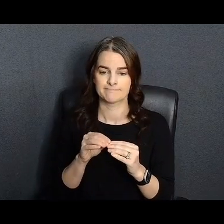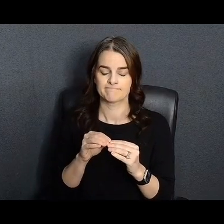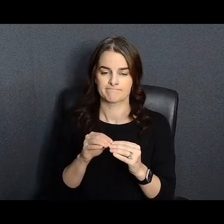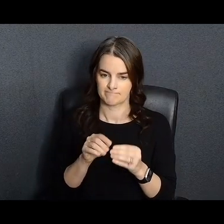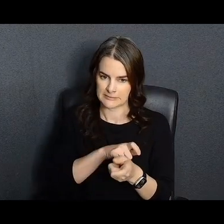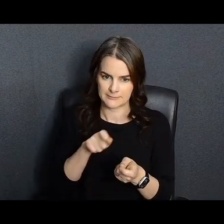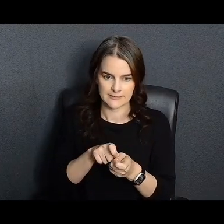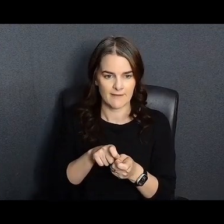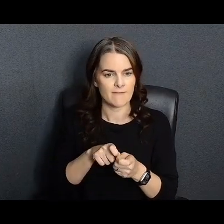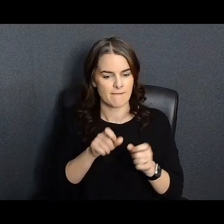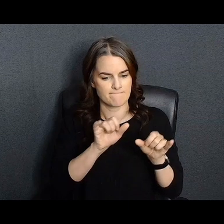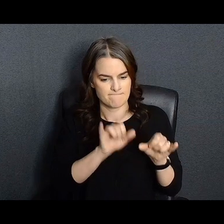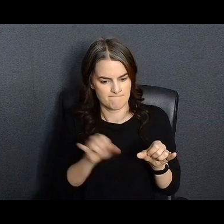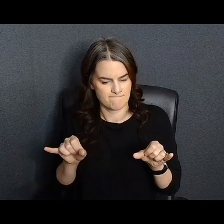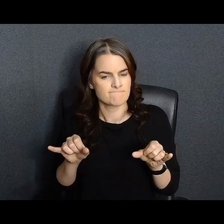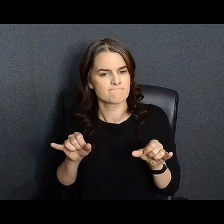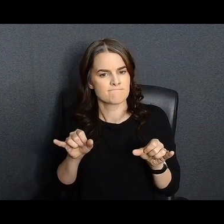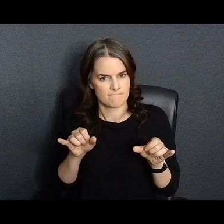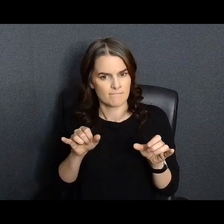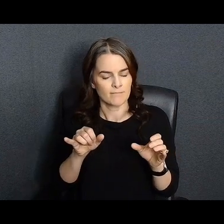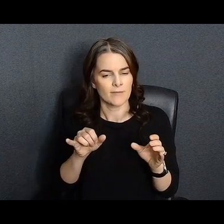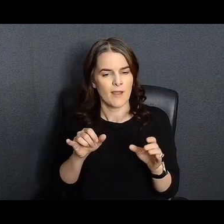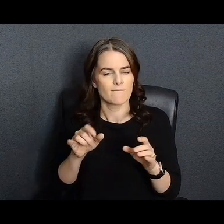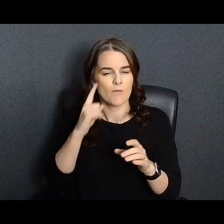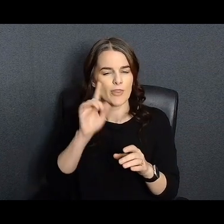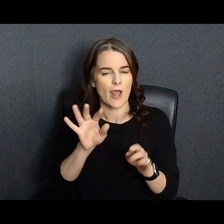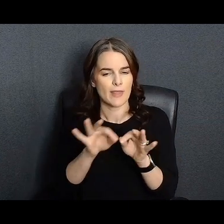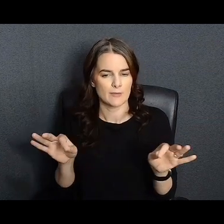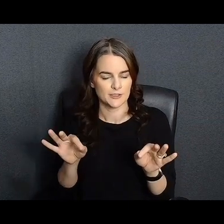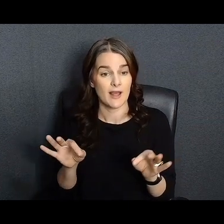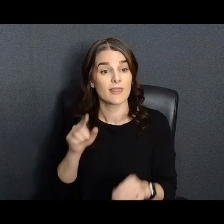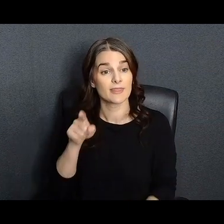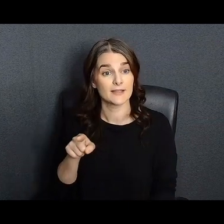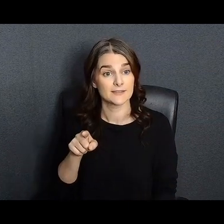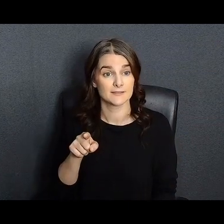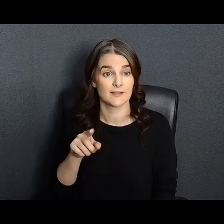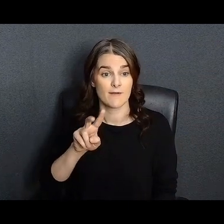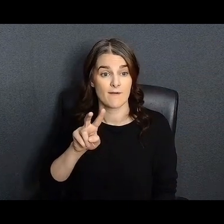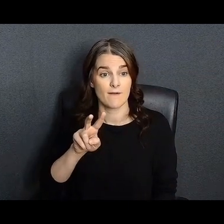for their language. So this is Voco Chat, which is a vocabulary file in the Grid app